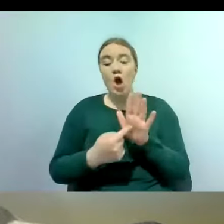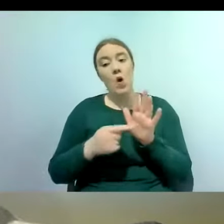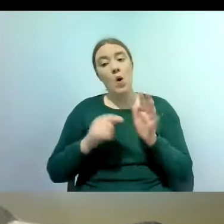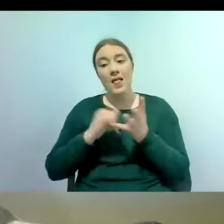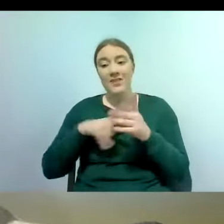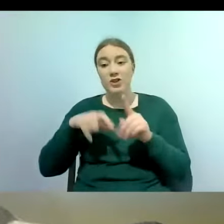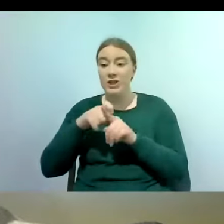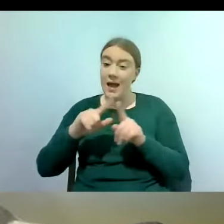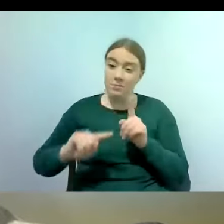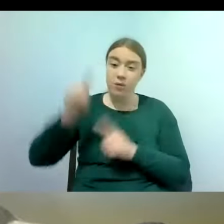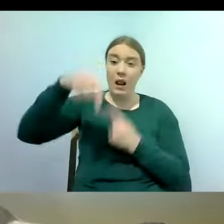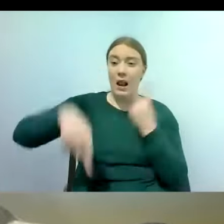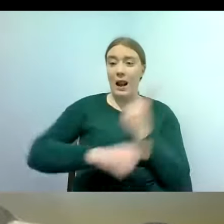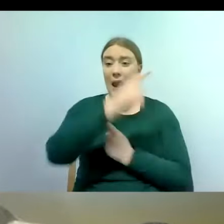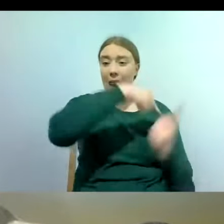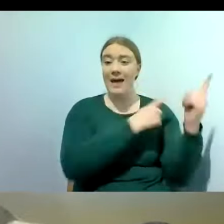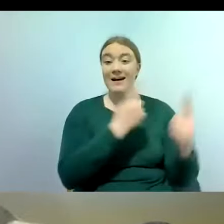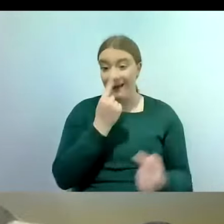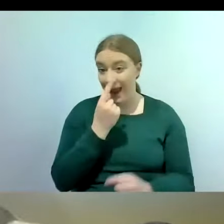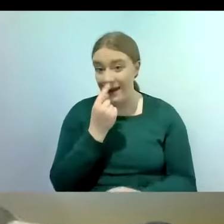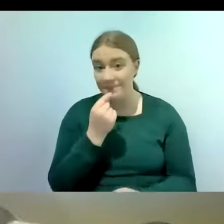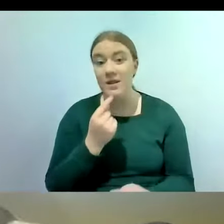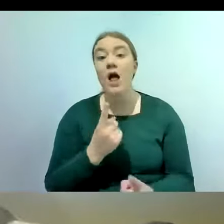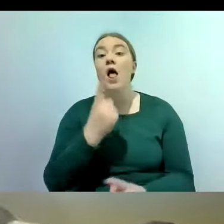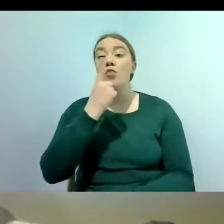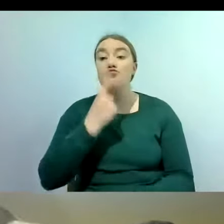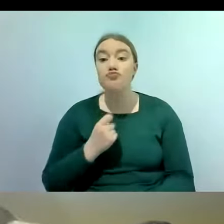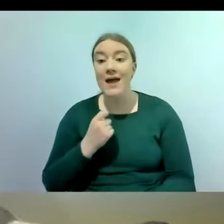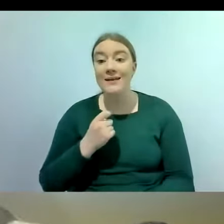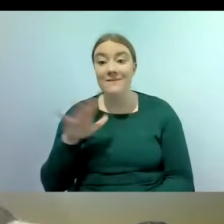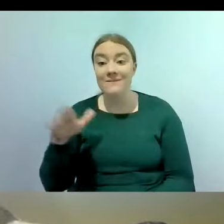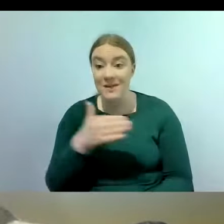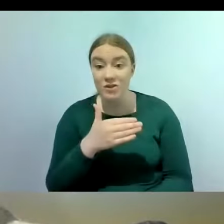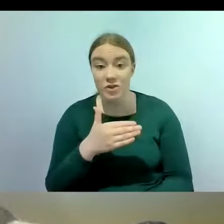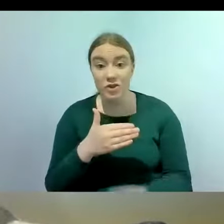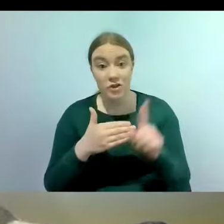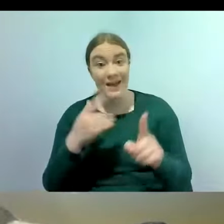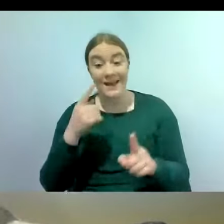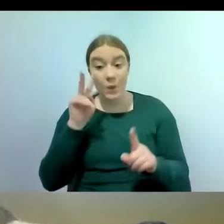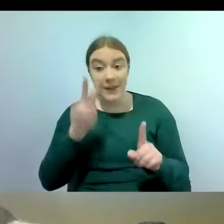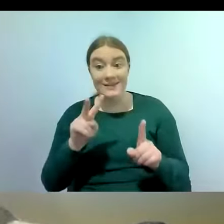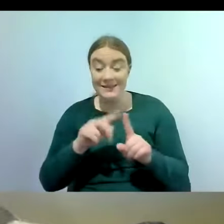in their movements the red individual you can see moving a tremendous amount during its migration